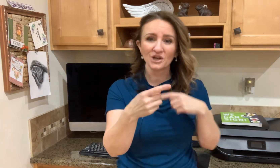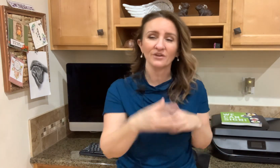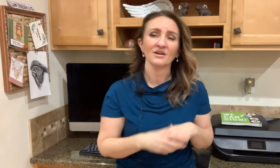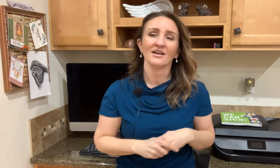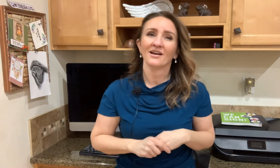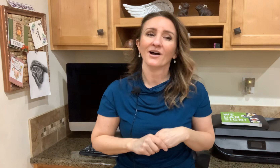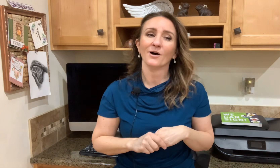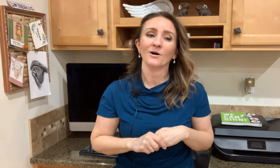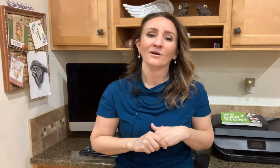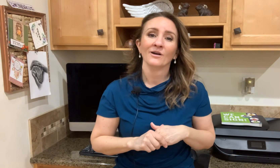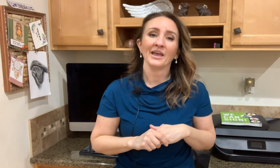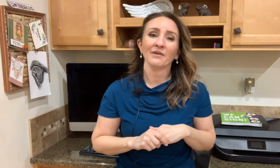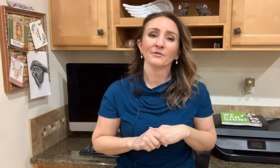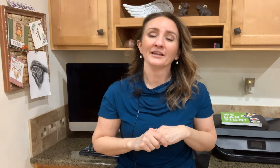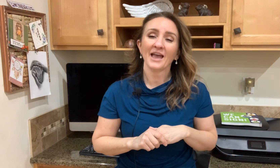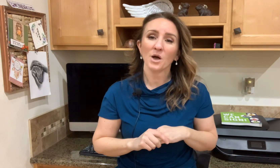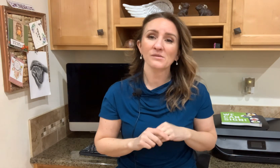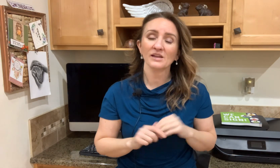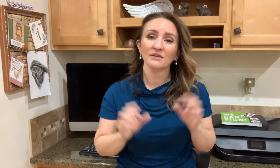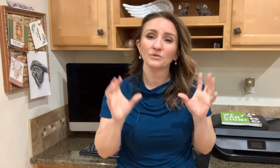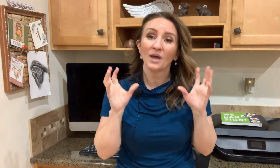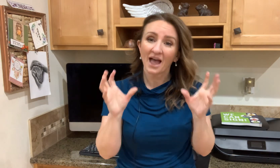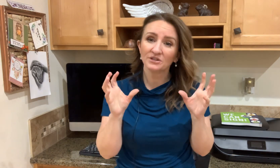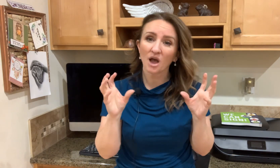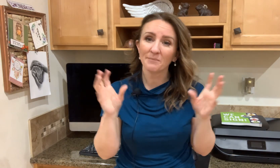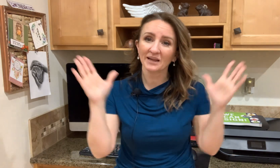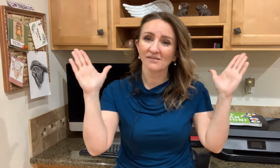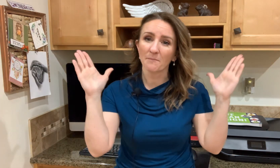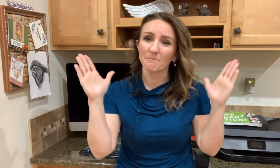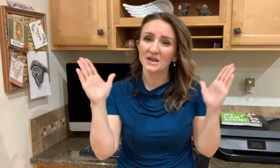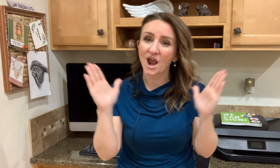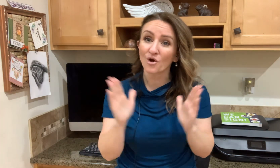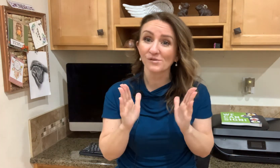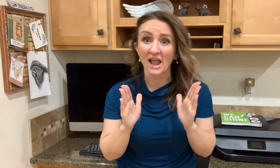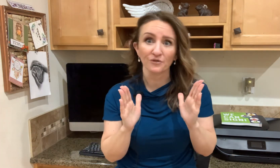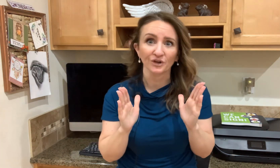It really helps if you have a topic, because it narrows down your